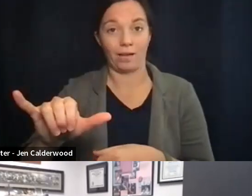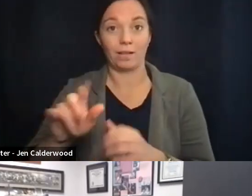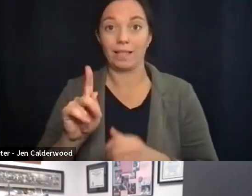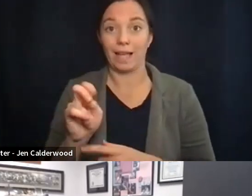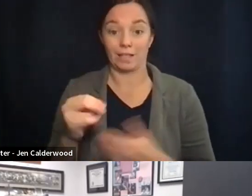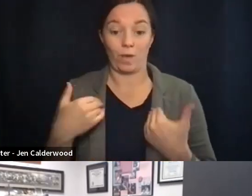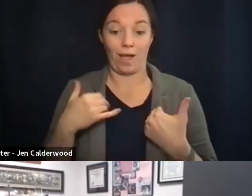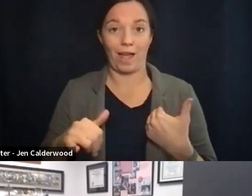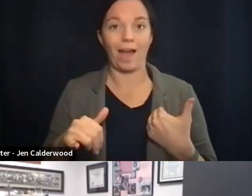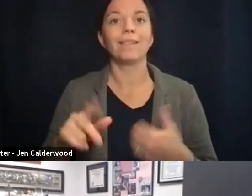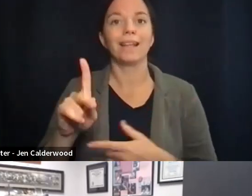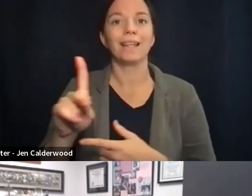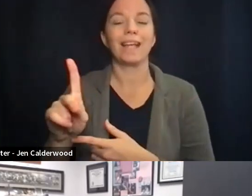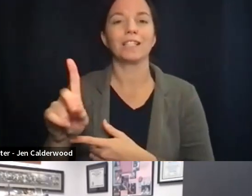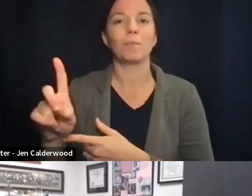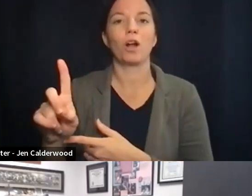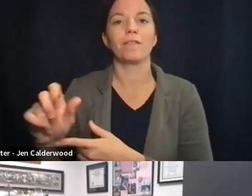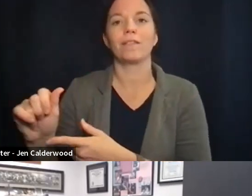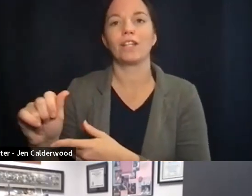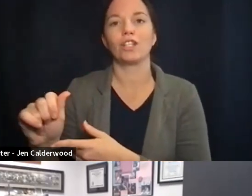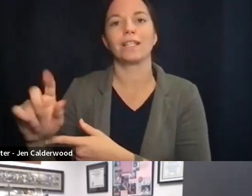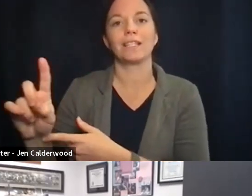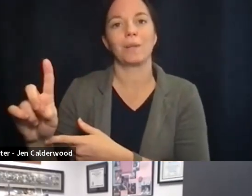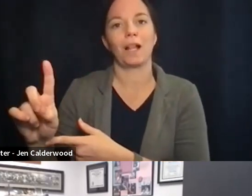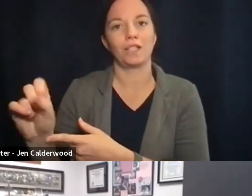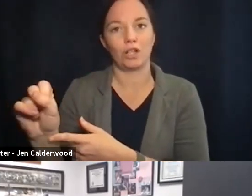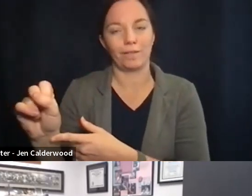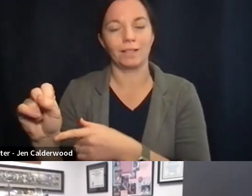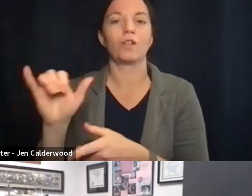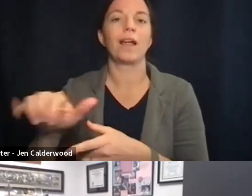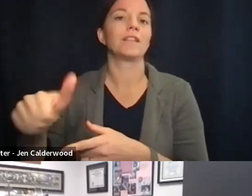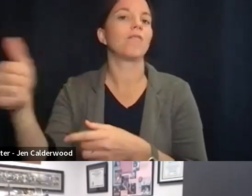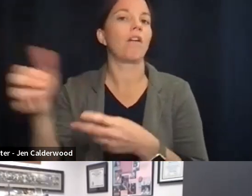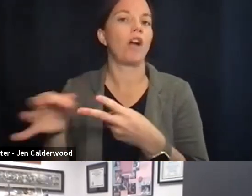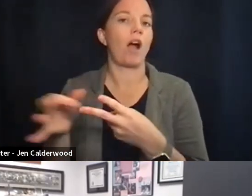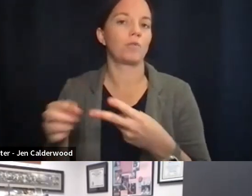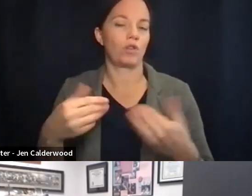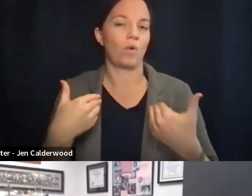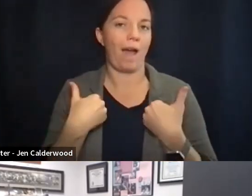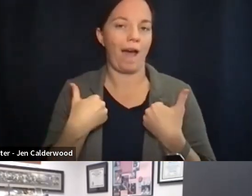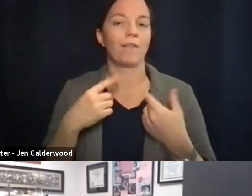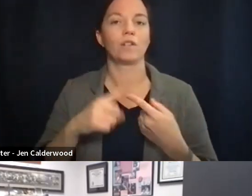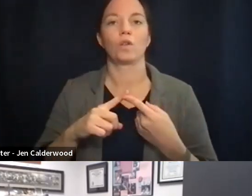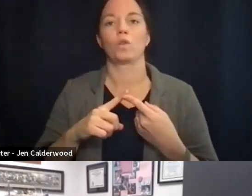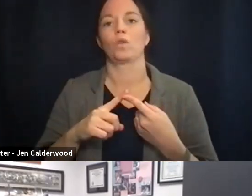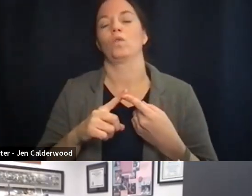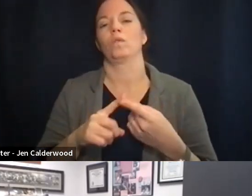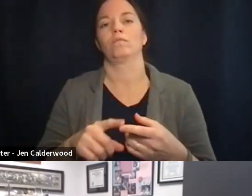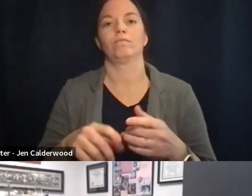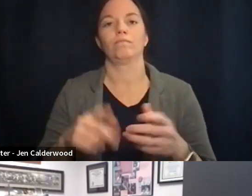The whole reason we have ex officios on the board is they are supposed to be that disability agencies not just any other disability agencies you have in your state, you know if you're utilizing it correctly you can have an ex officio on your SILC for that. In Kansas we do. We had one from the Kansas Department of Aging and Disability services. We have one electric Kansas department aging and disability services. So that's another option. That you have to go to to find out what your state is doing.